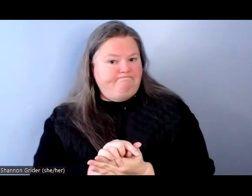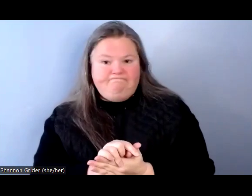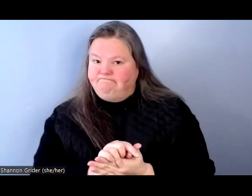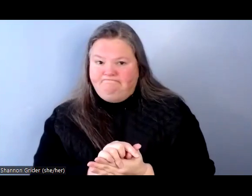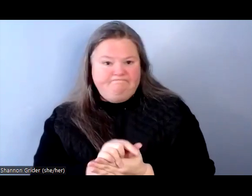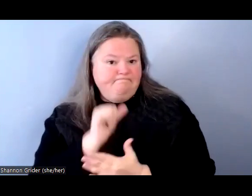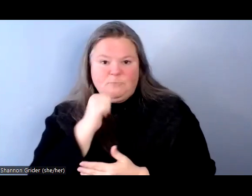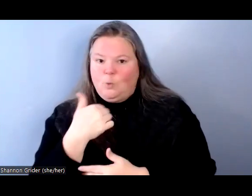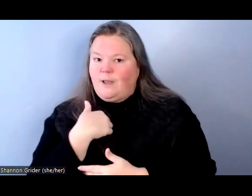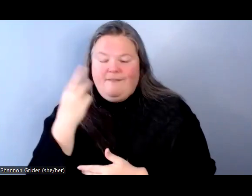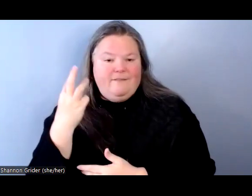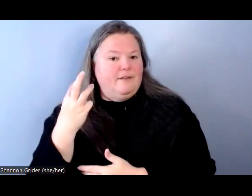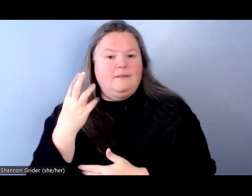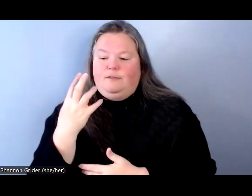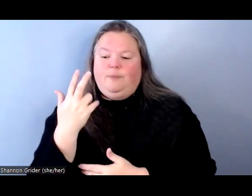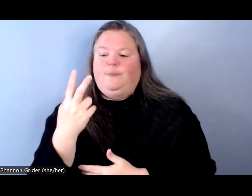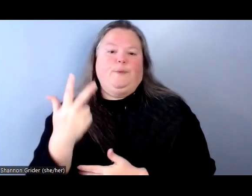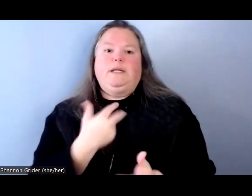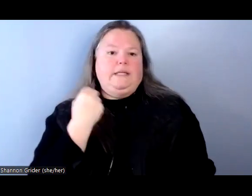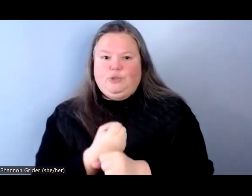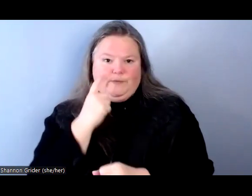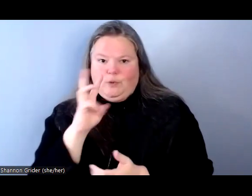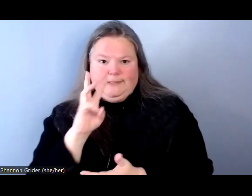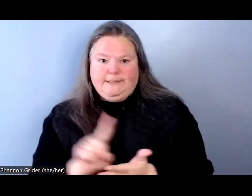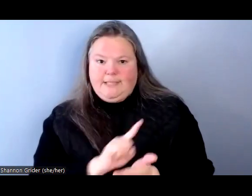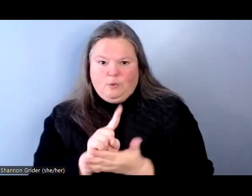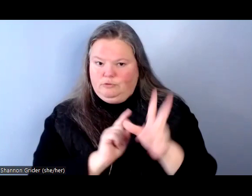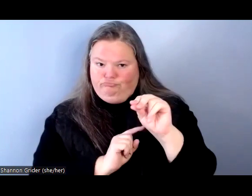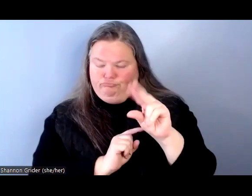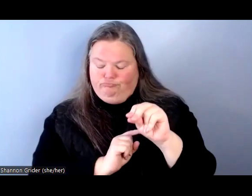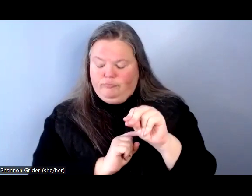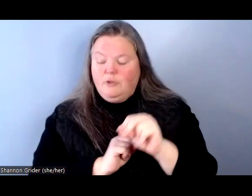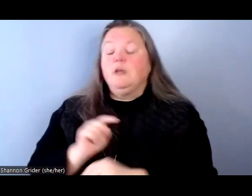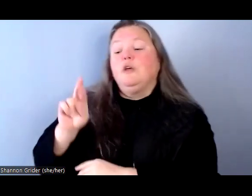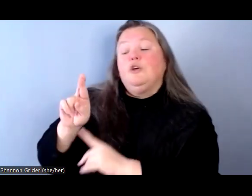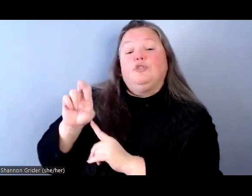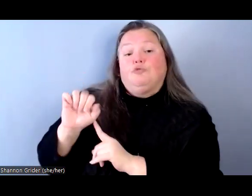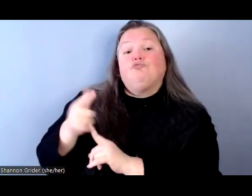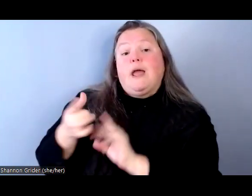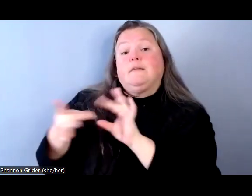Although the regulation does reference a three-year clause,